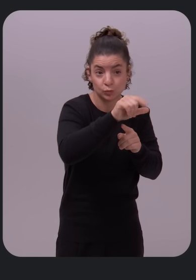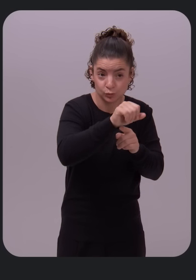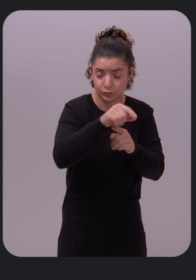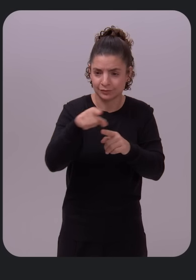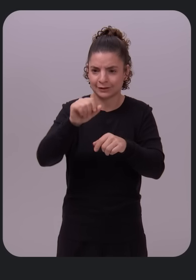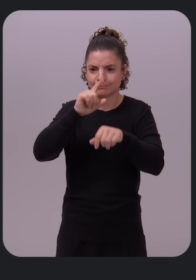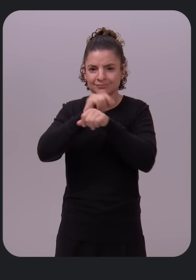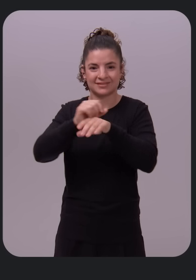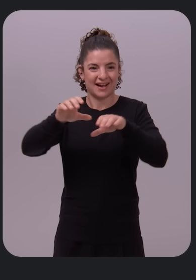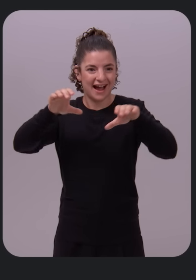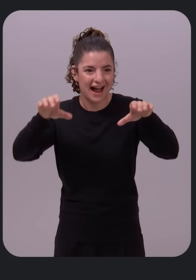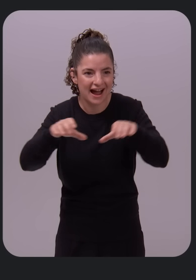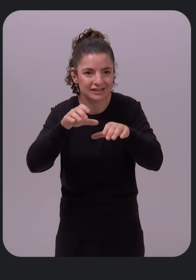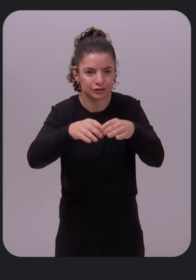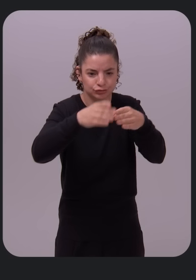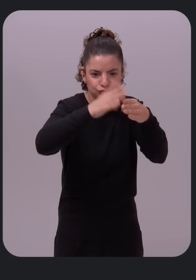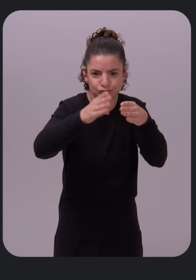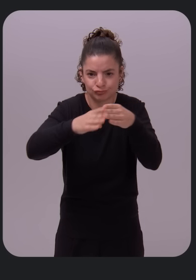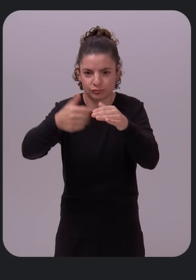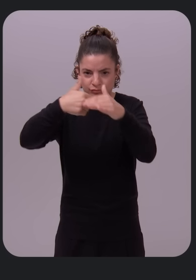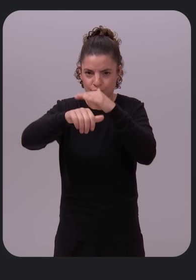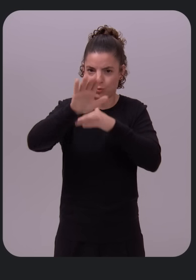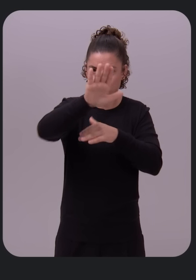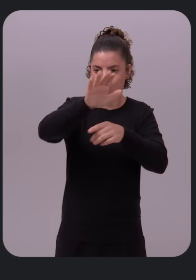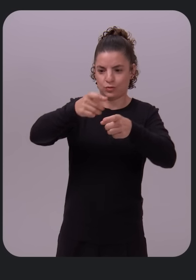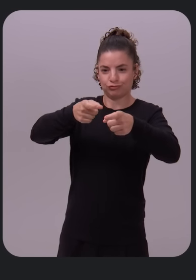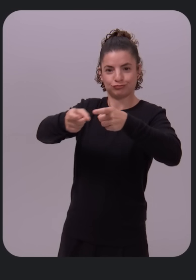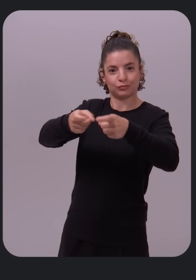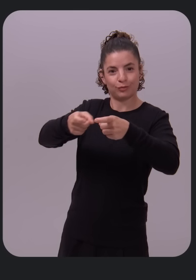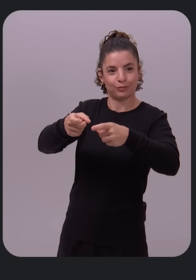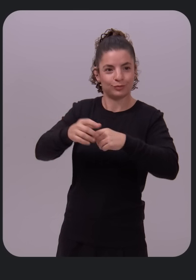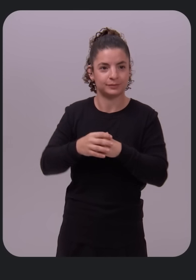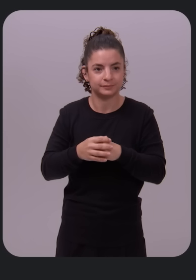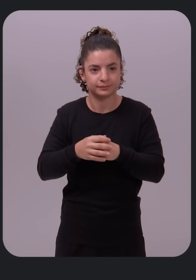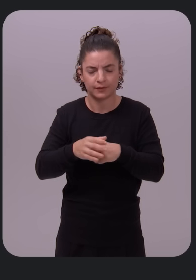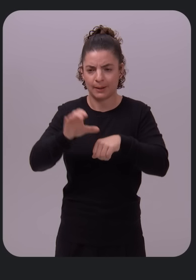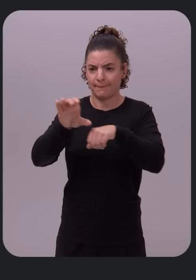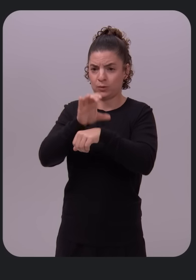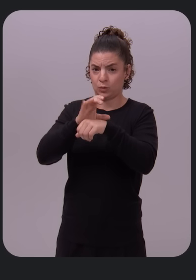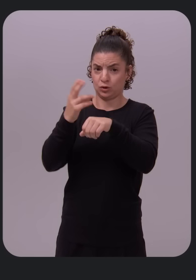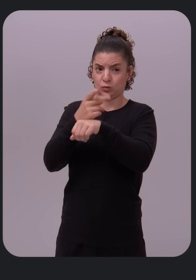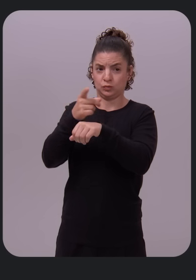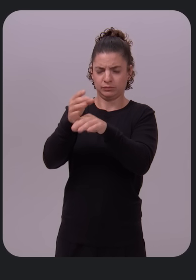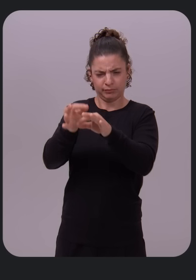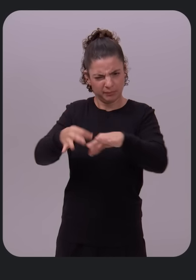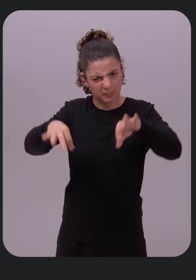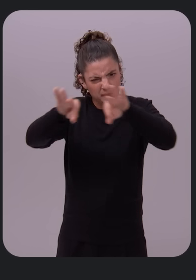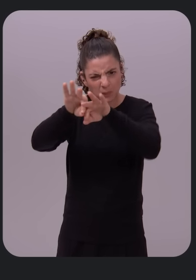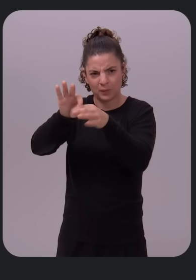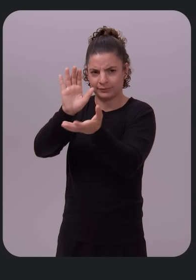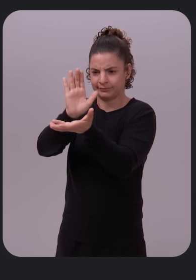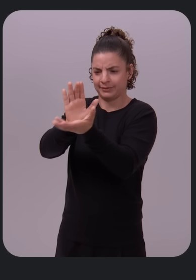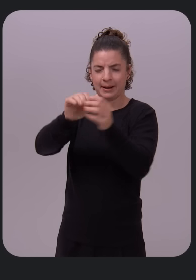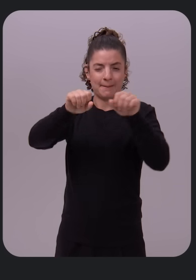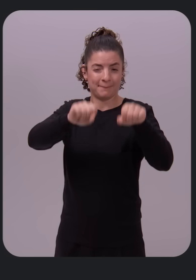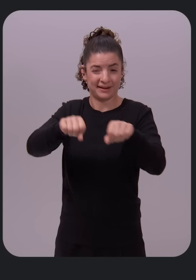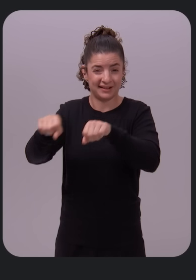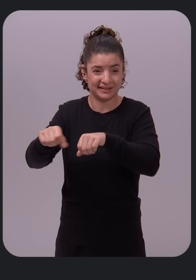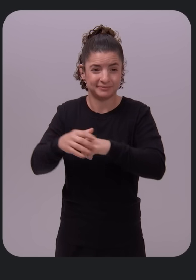They can take actions on your behalf and under your control. Computer use is an important agentic capability.